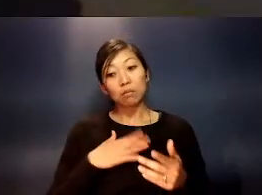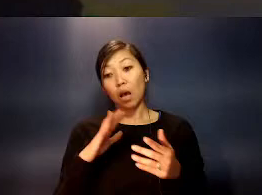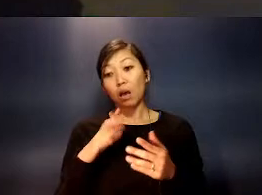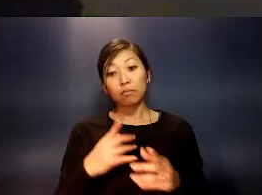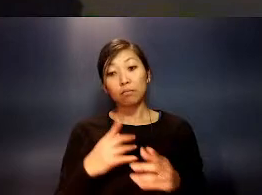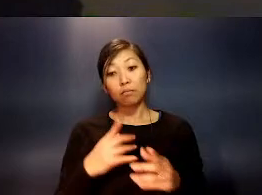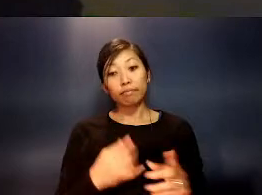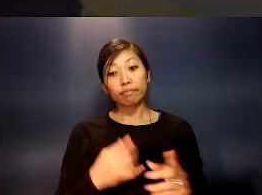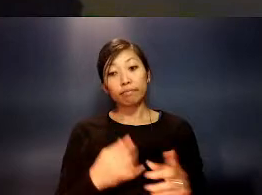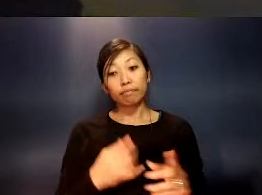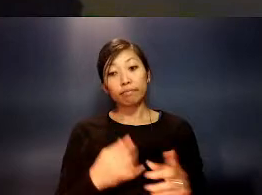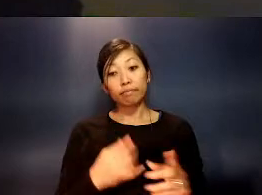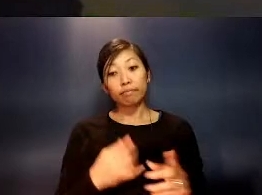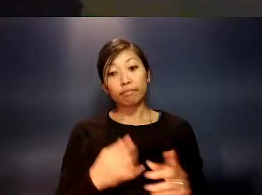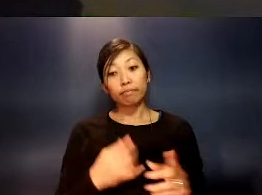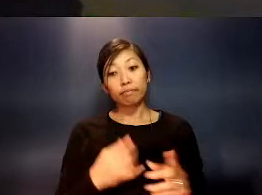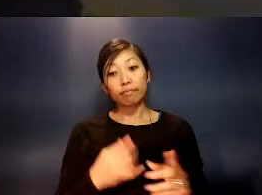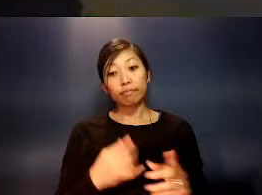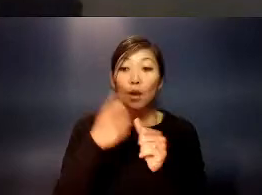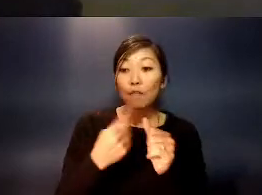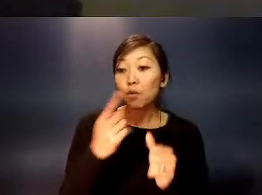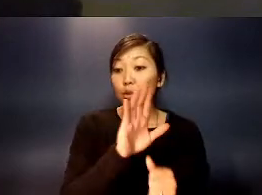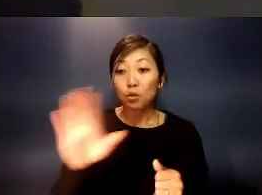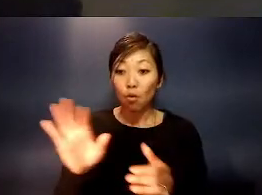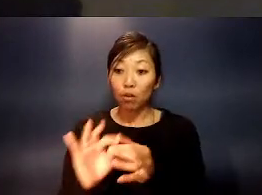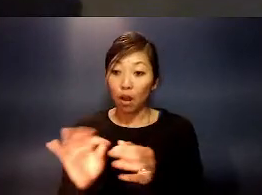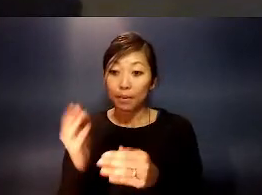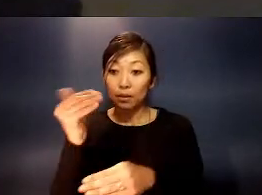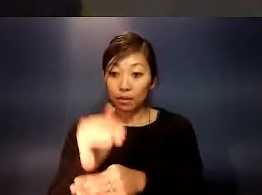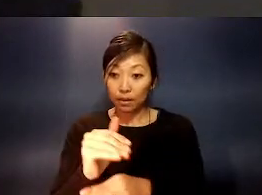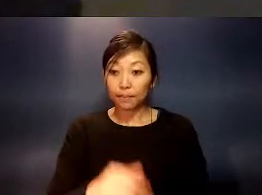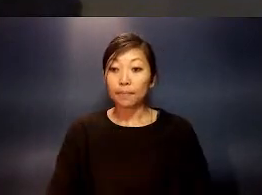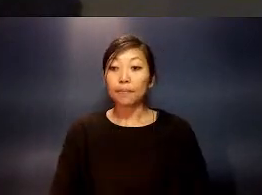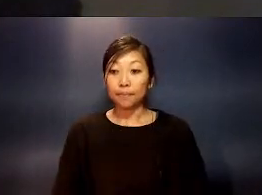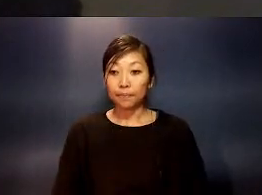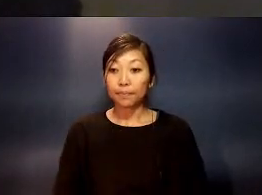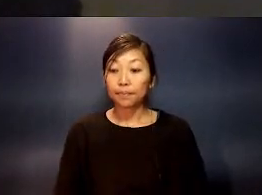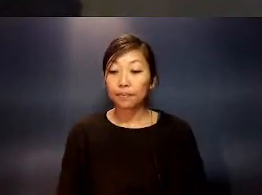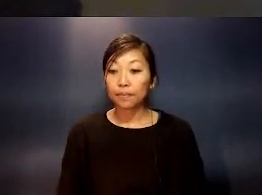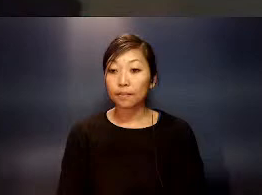≫ COUNCIL MEMBER GORDON: THANK YOU VERY MUCH. AND I WILL BE VOTING